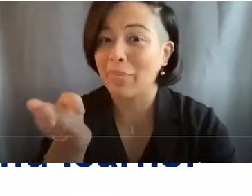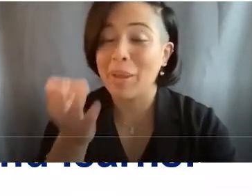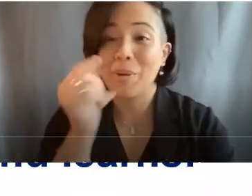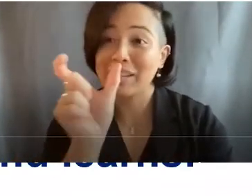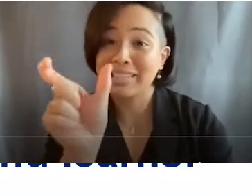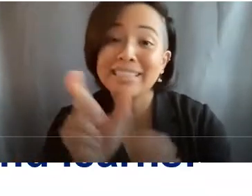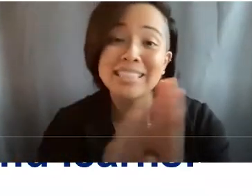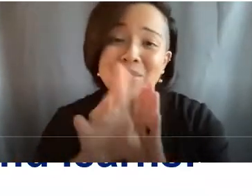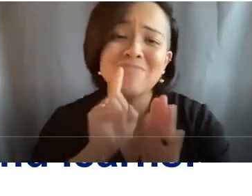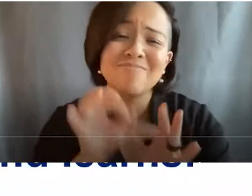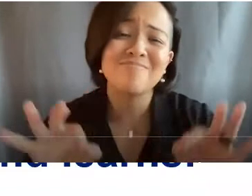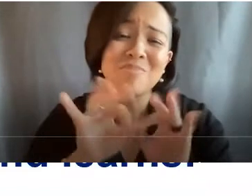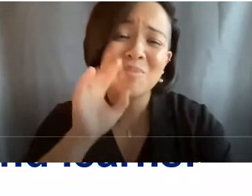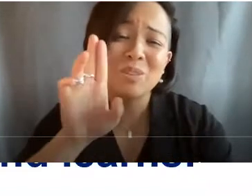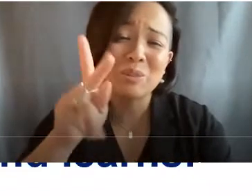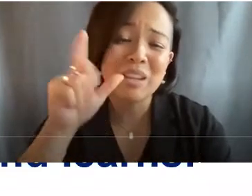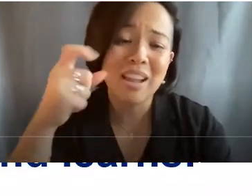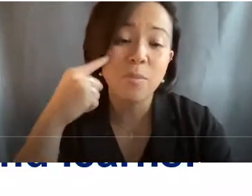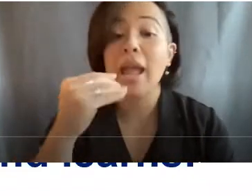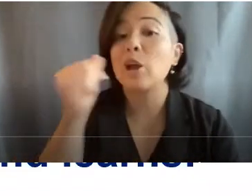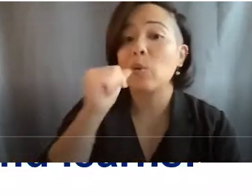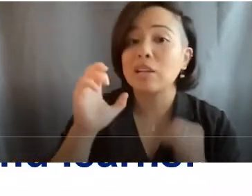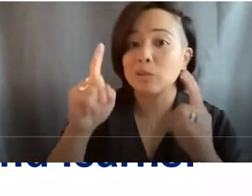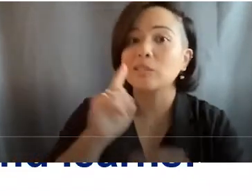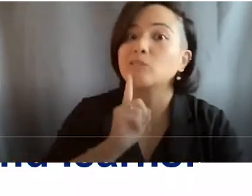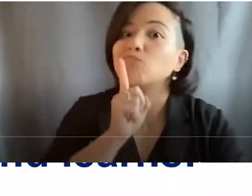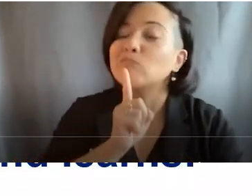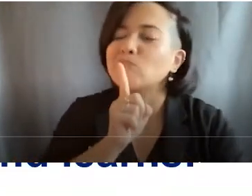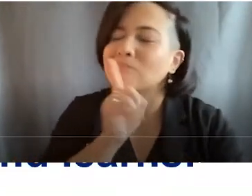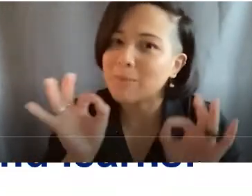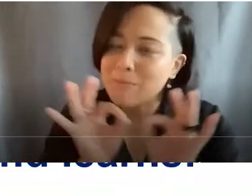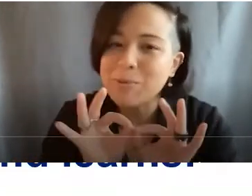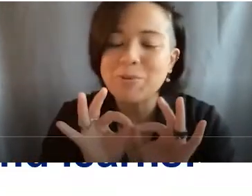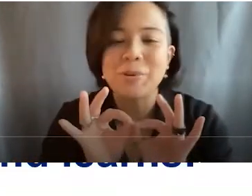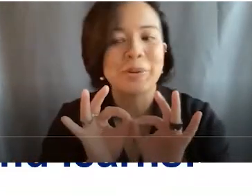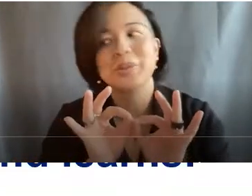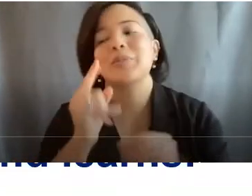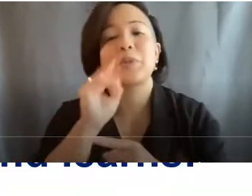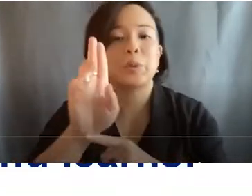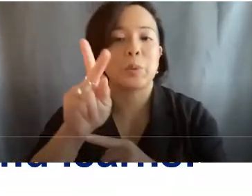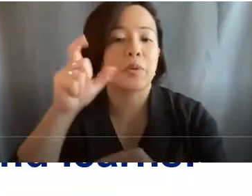And girls' education is really really important for the UK government, and it provides us with an opportunity.